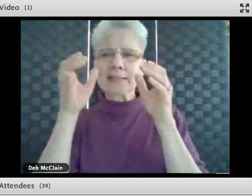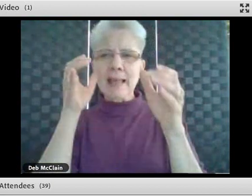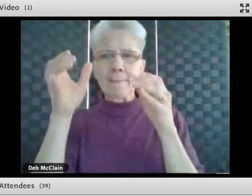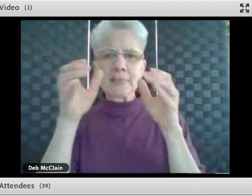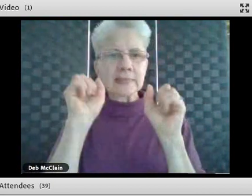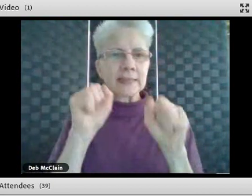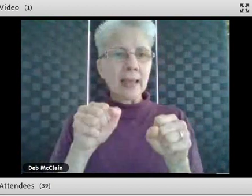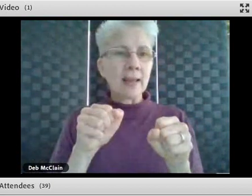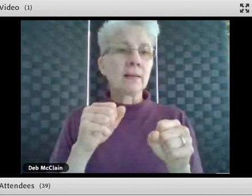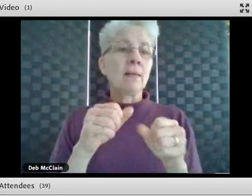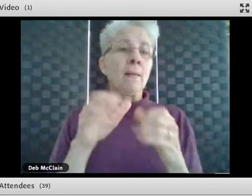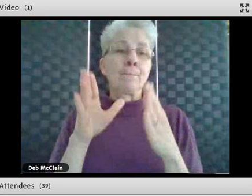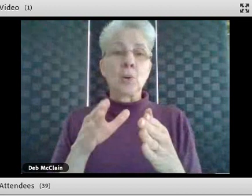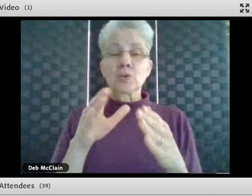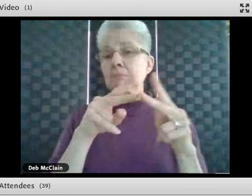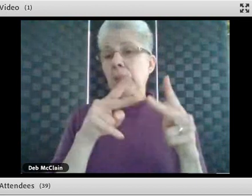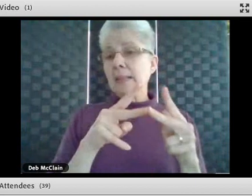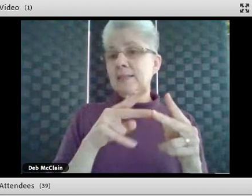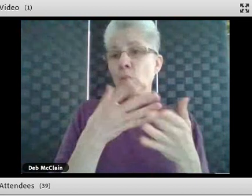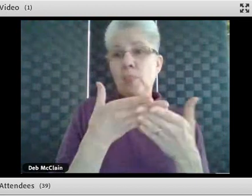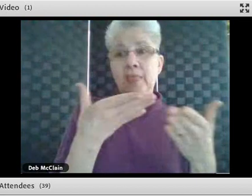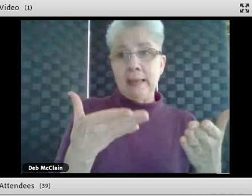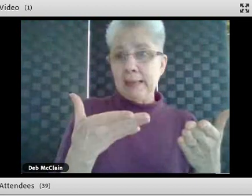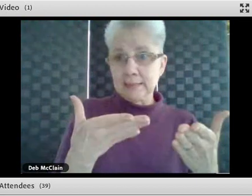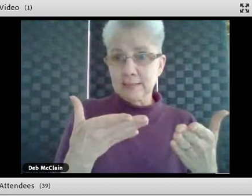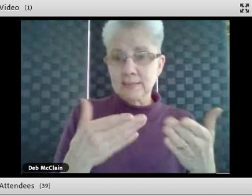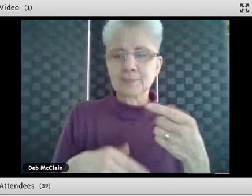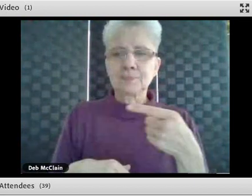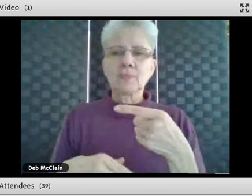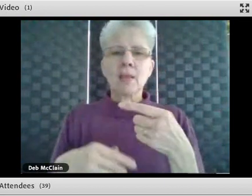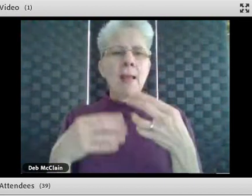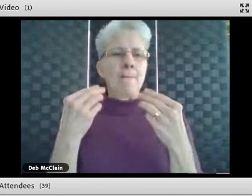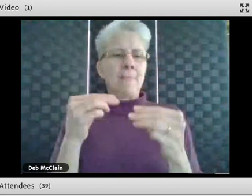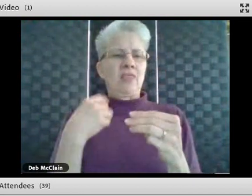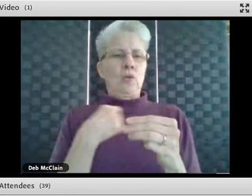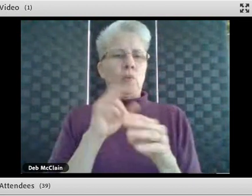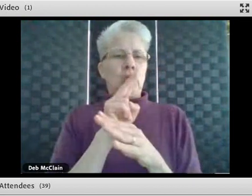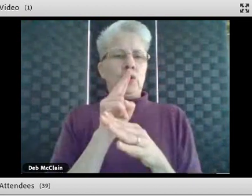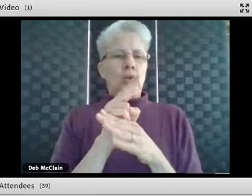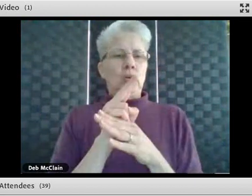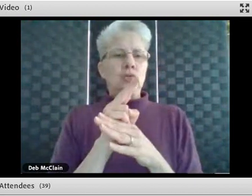persons, places, or things. And a method that we use to differentiate words